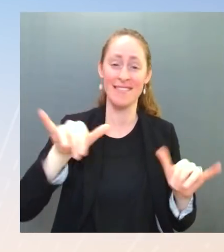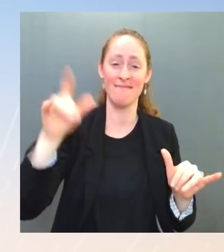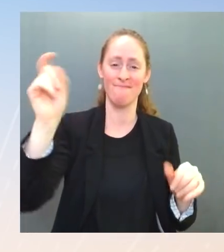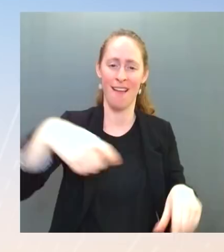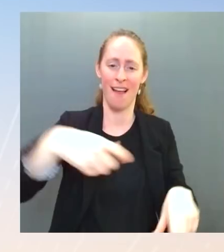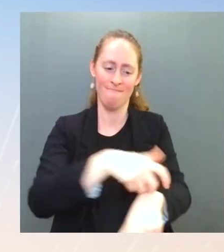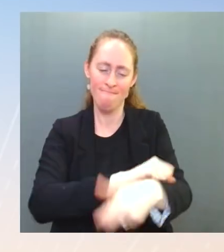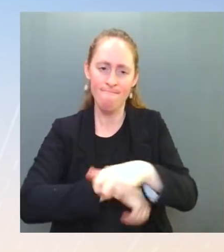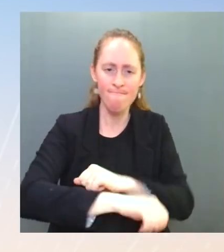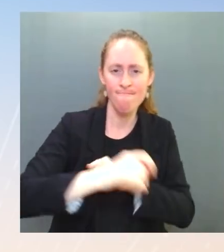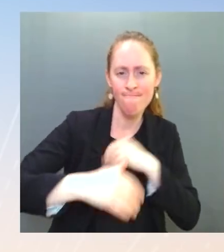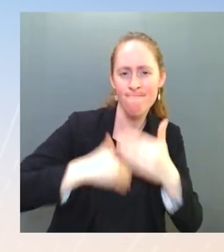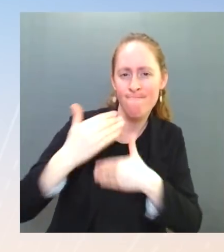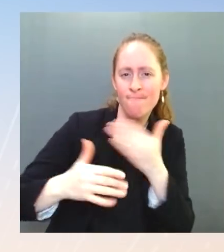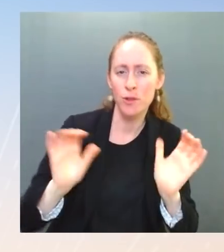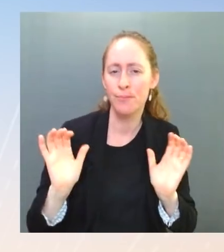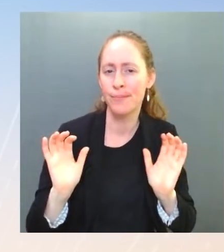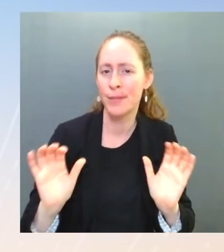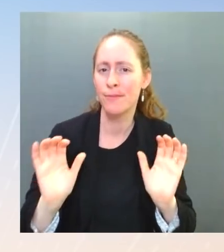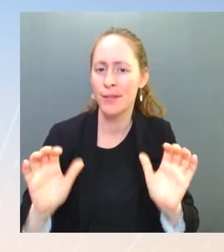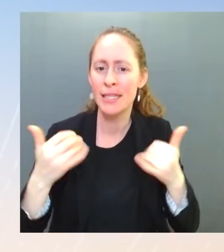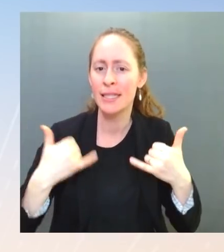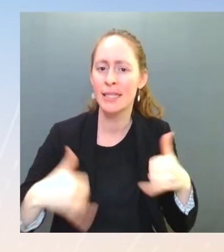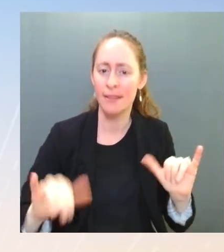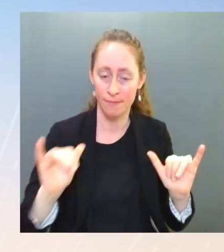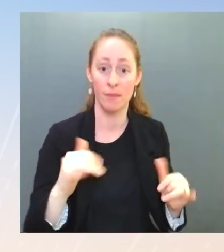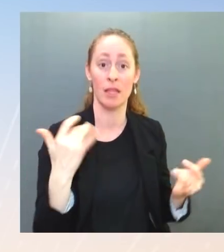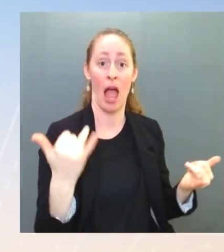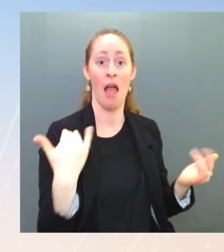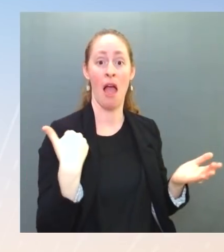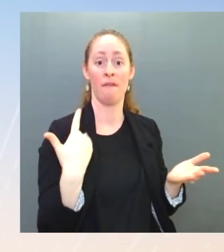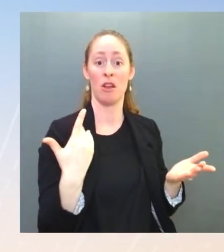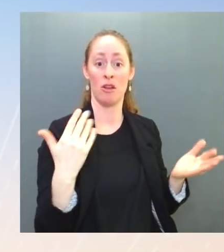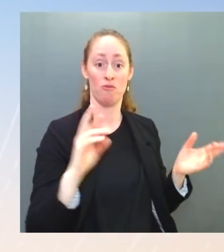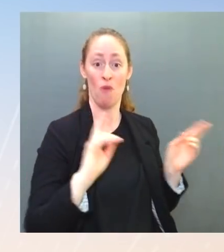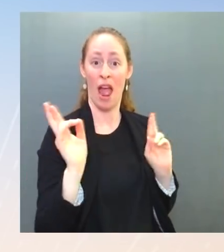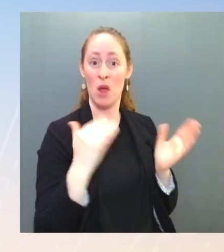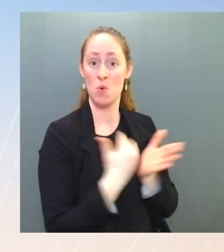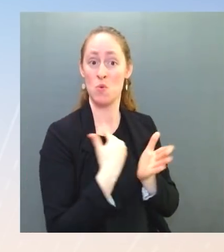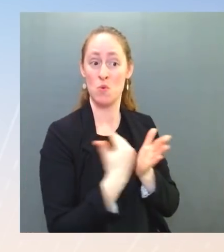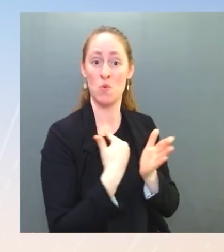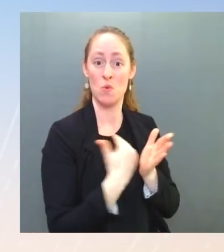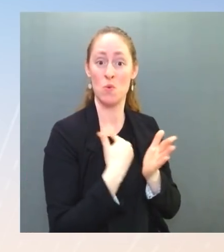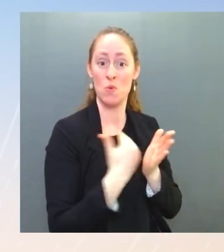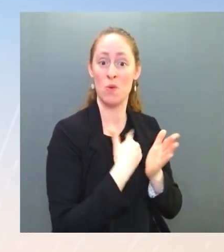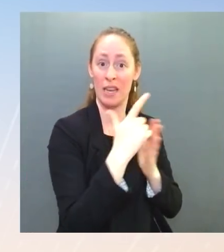Cut the cost of childcare, of healthcare, of elder care. These all have enormous impacts on peoples' budgets